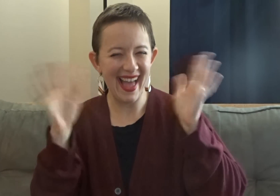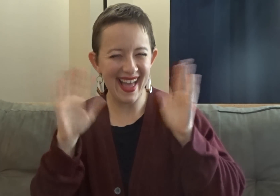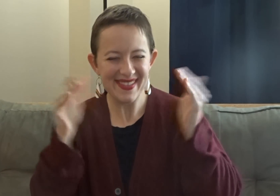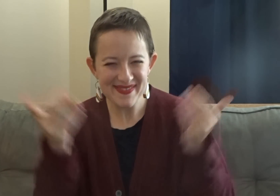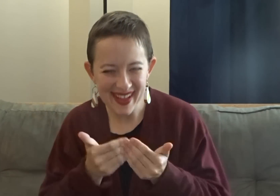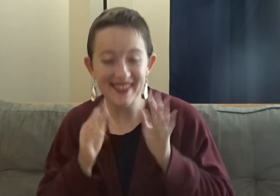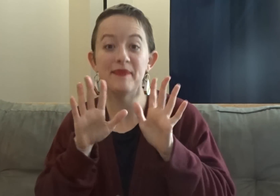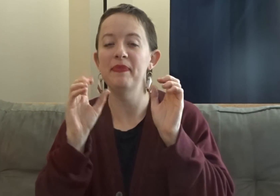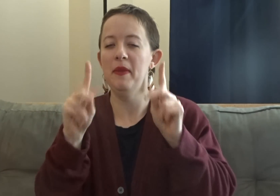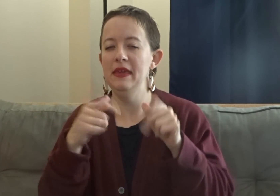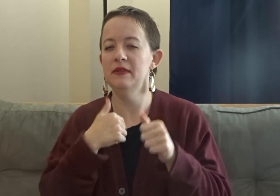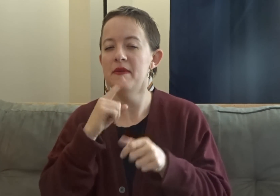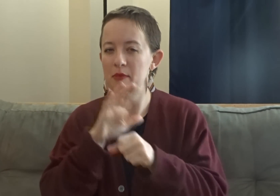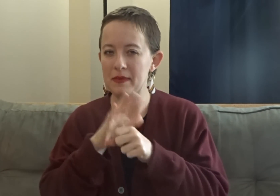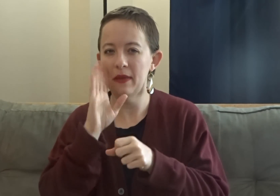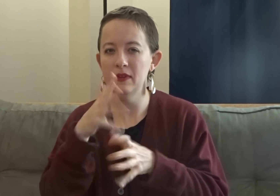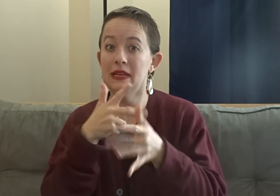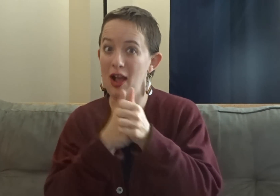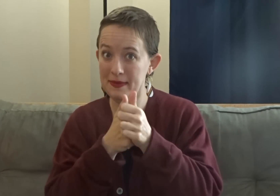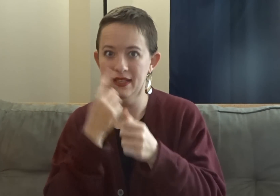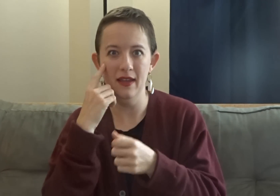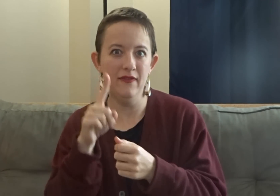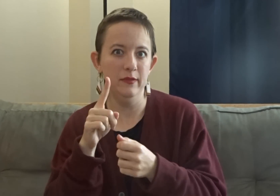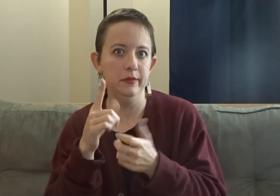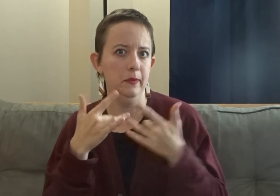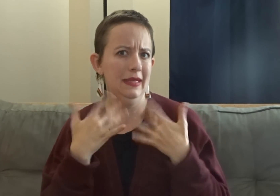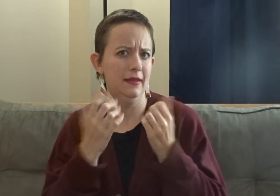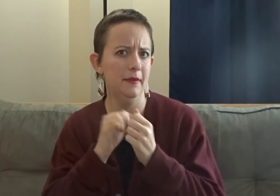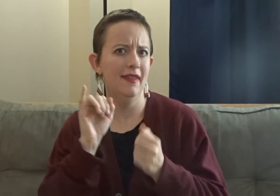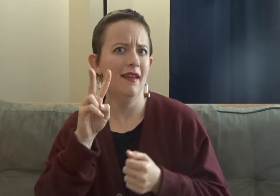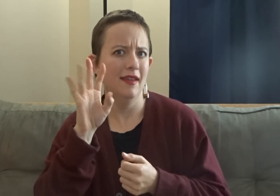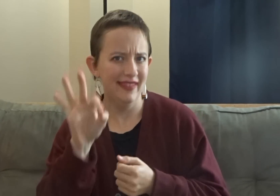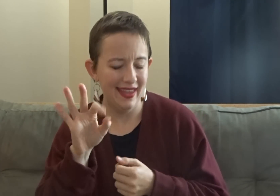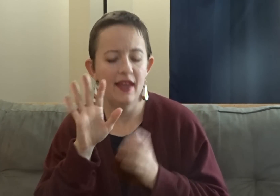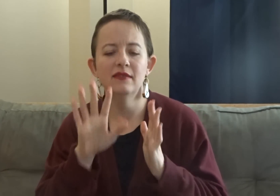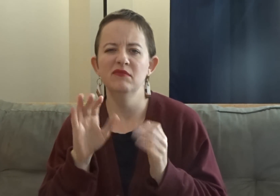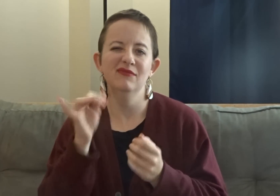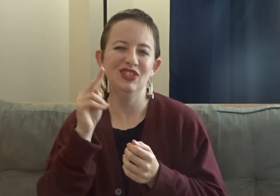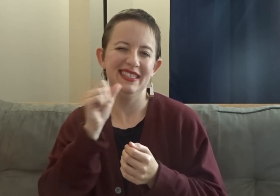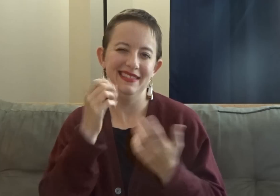Hello welcome! Alright, so I promised I would give you an update for what's going on with IVF.